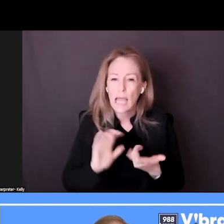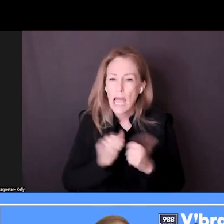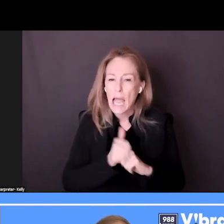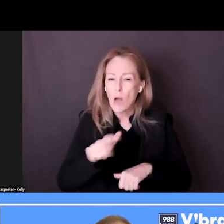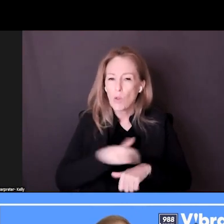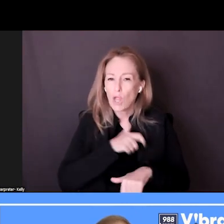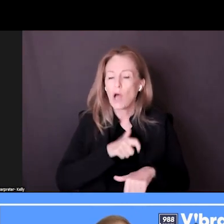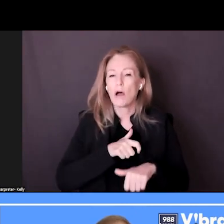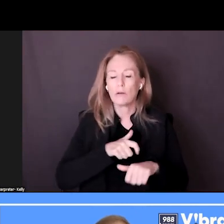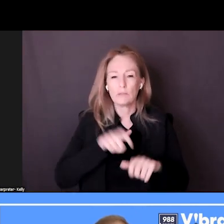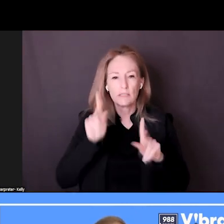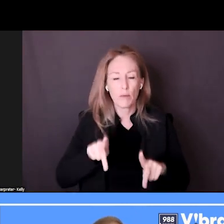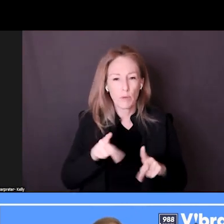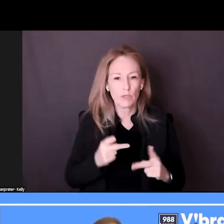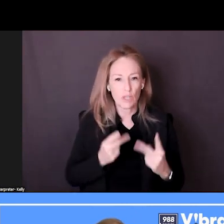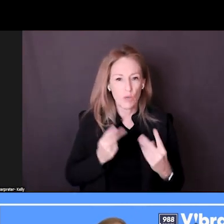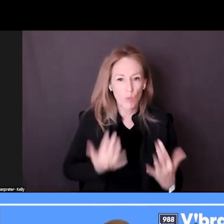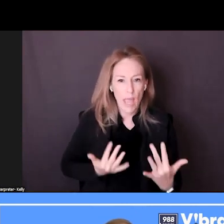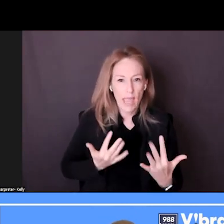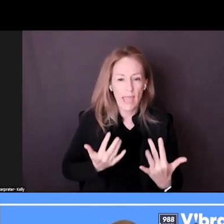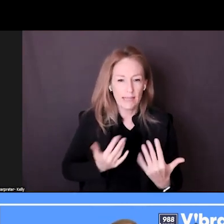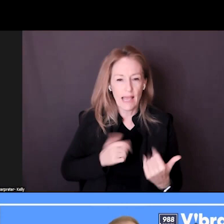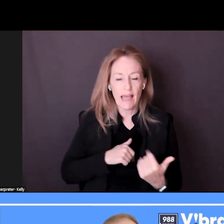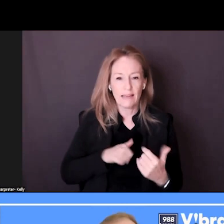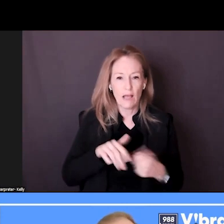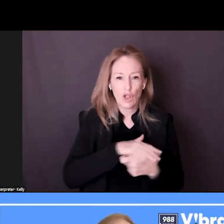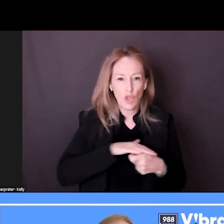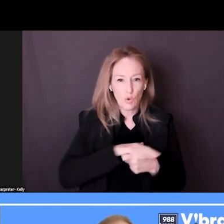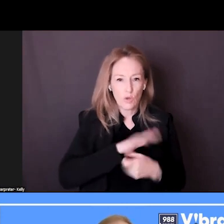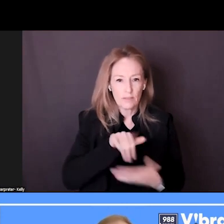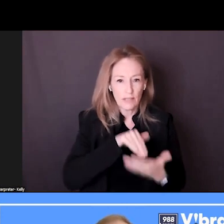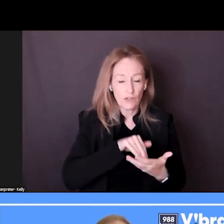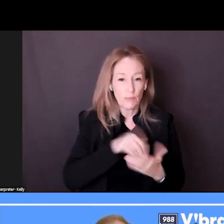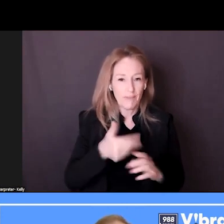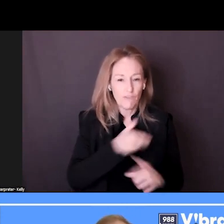BEFORE IT IS REROUTED TO A LOCAL CENTER OR BACK UP NETWORK?